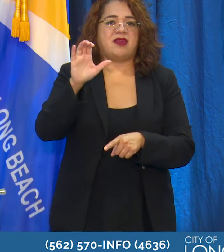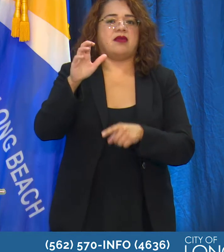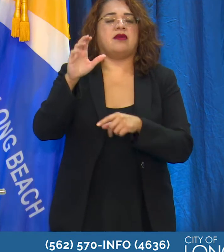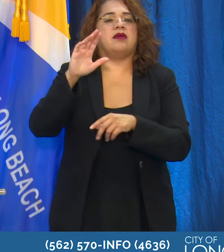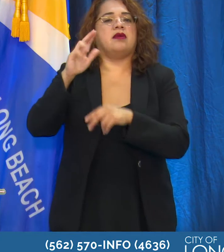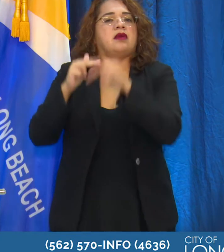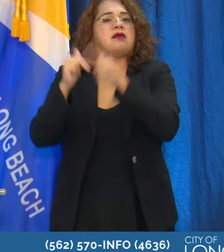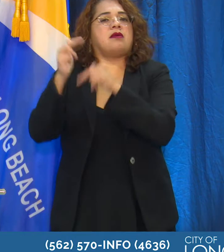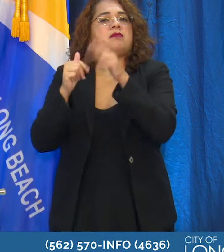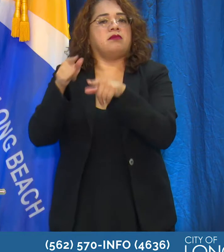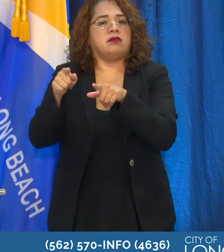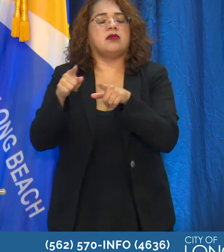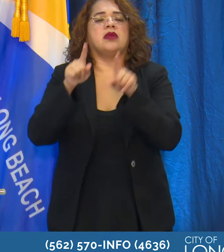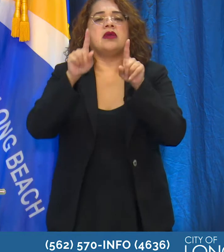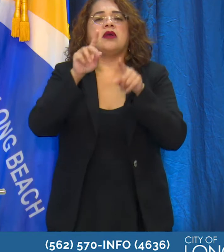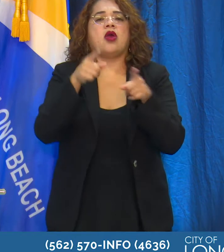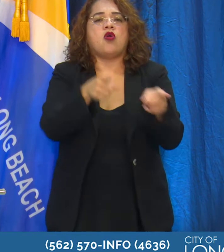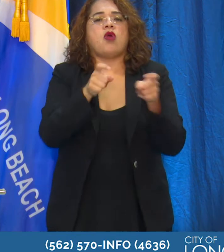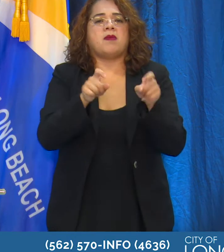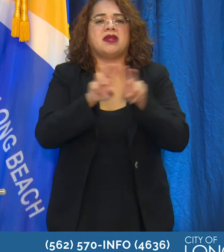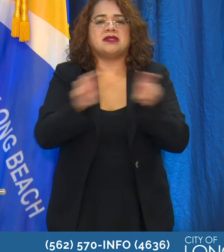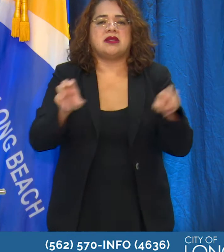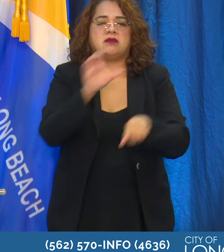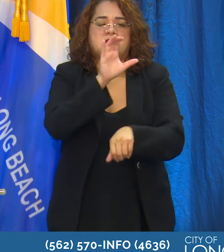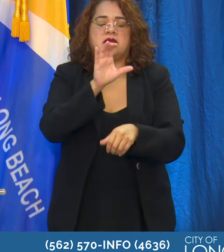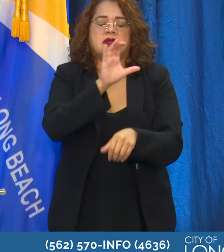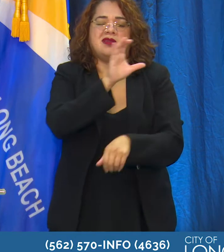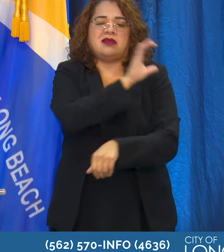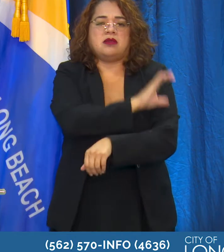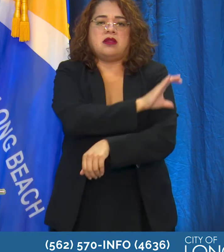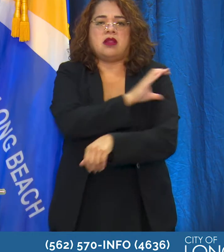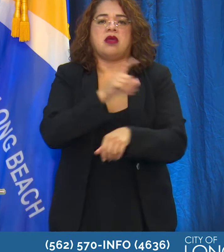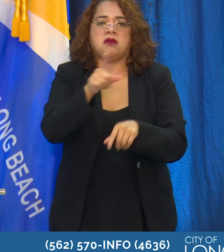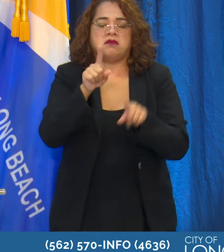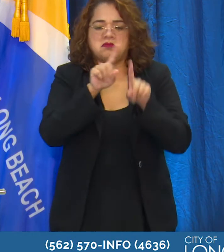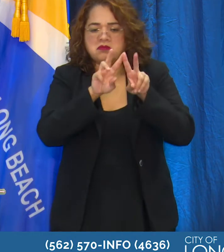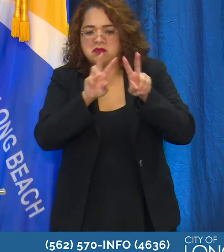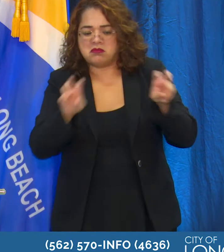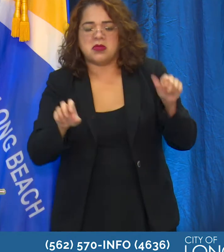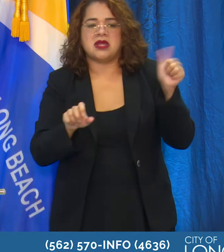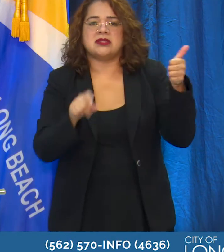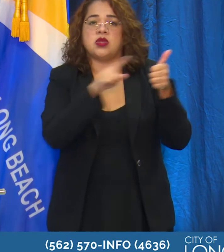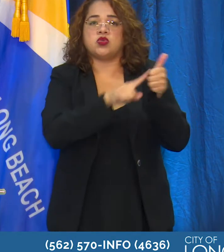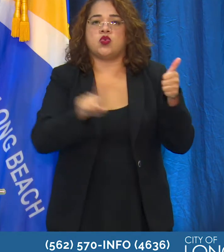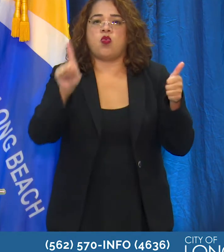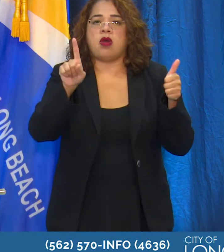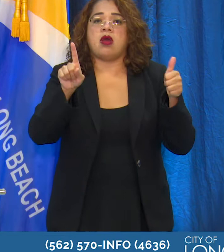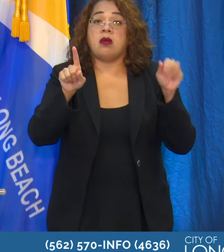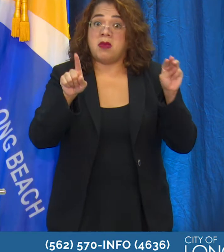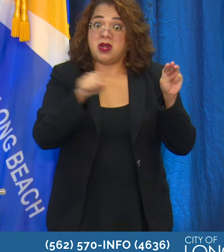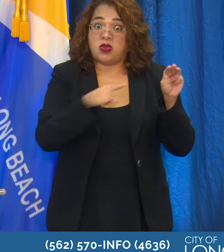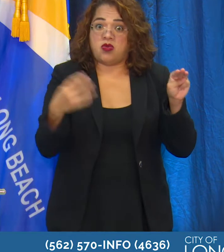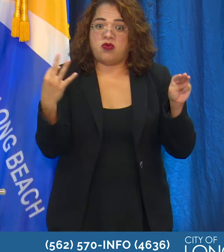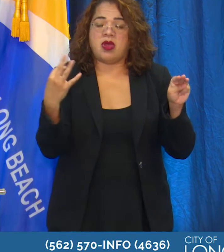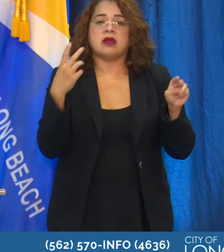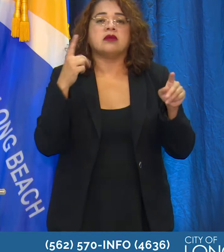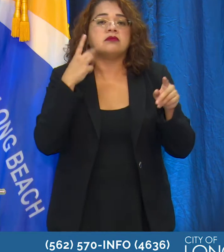They can asses your symptoms at that time and determine if you need a test. Our website also has information on other testing options that are available locally